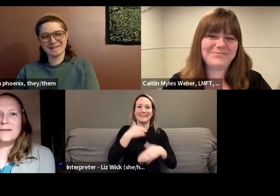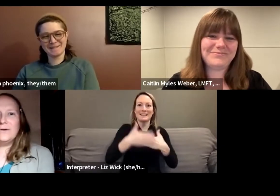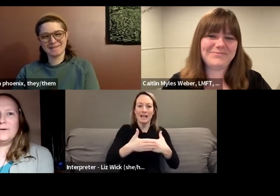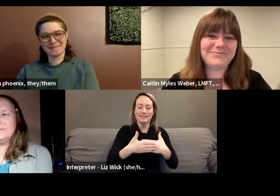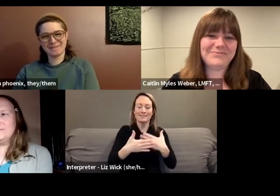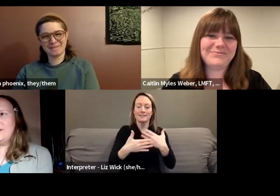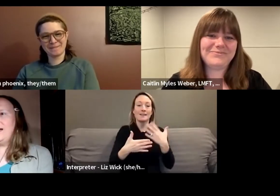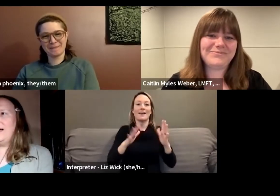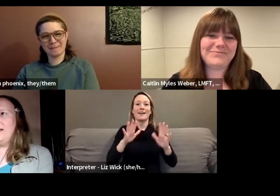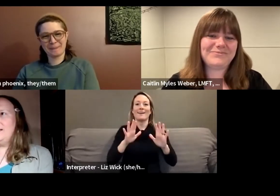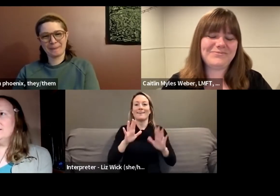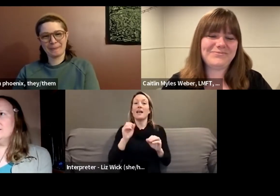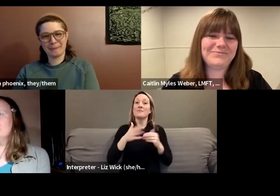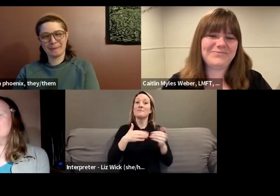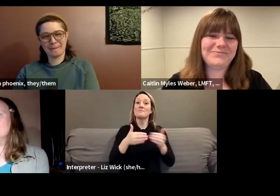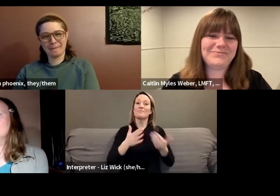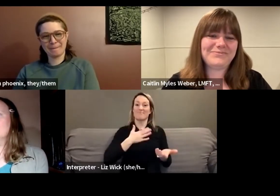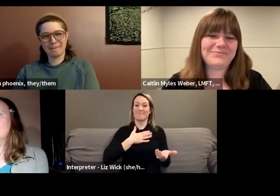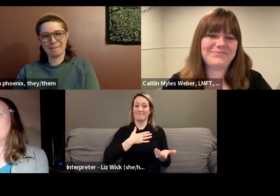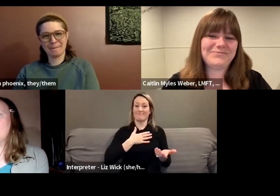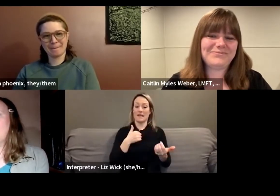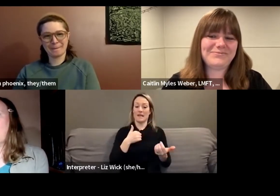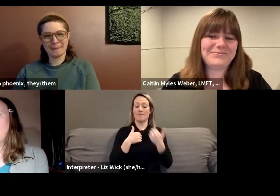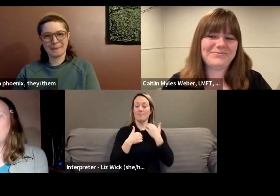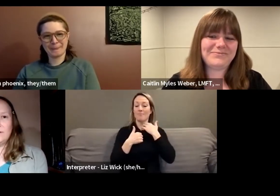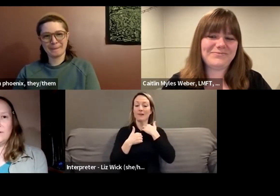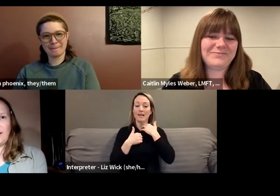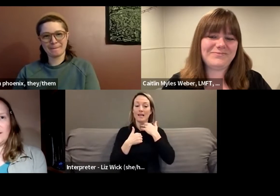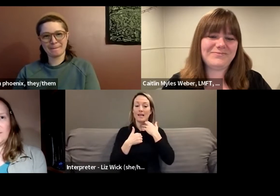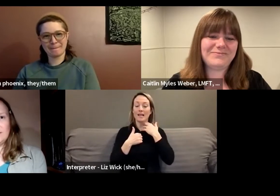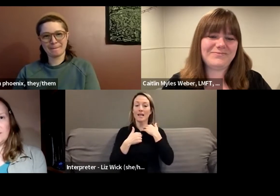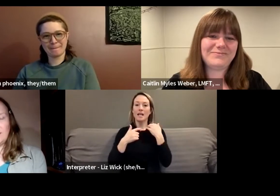So yeah, I feel a lot of this.